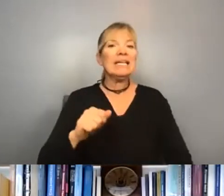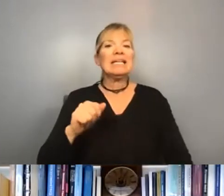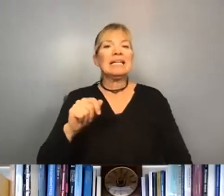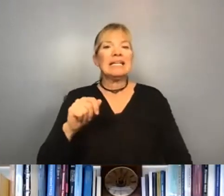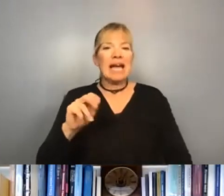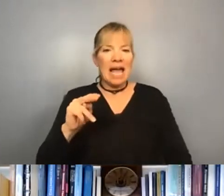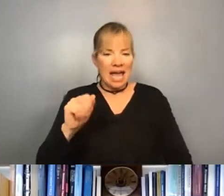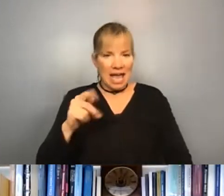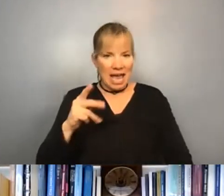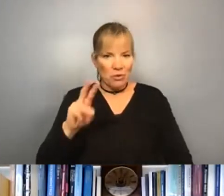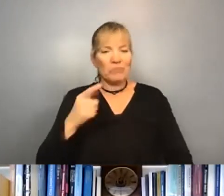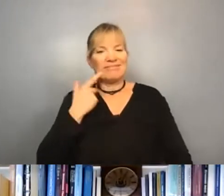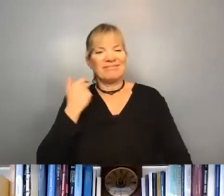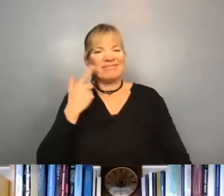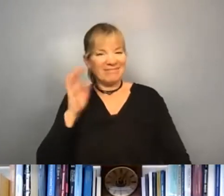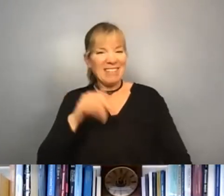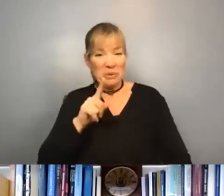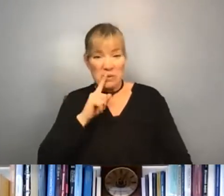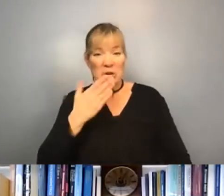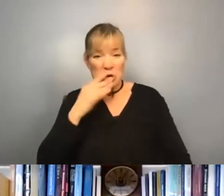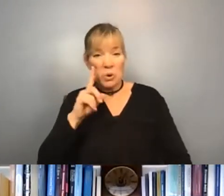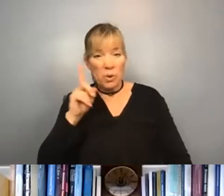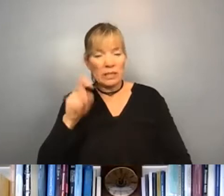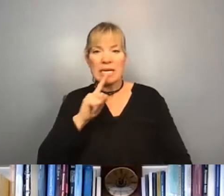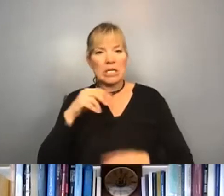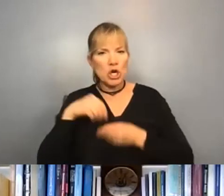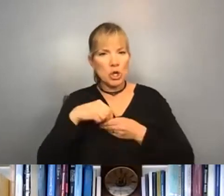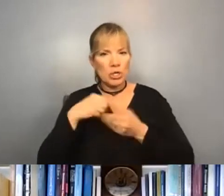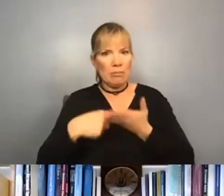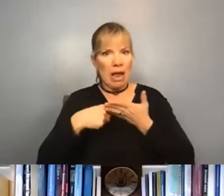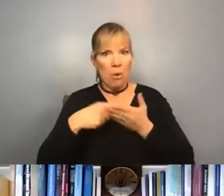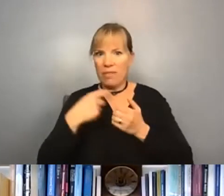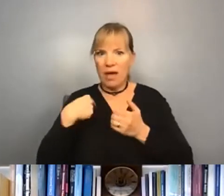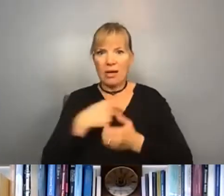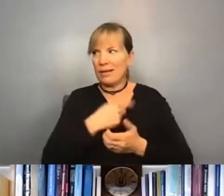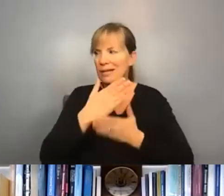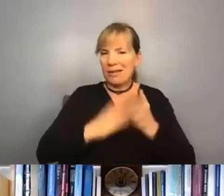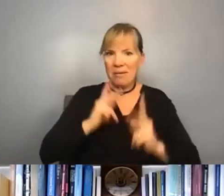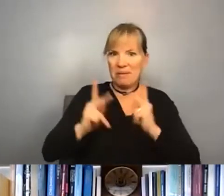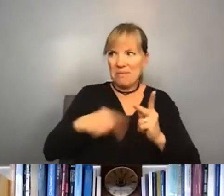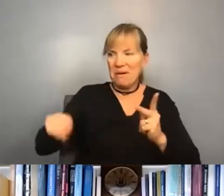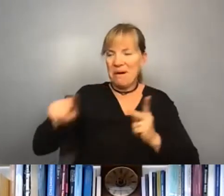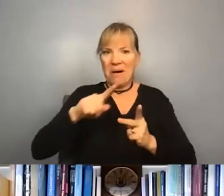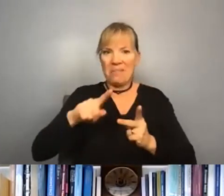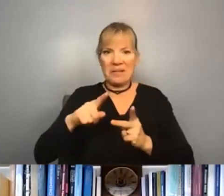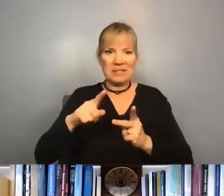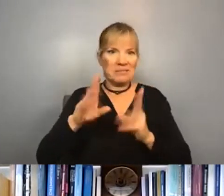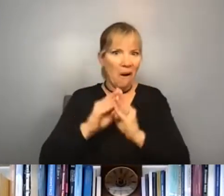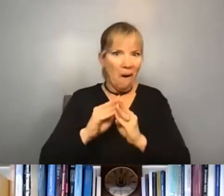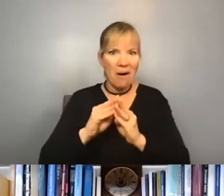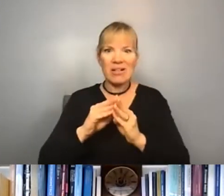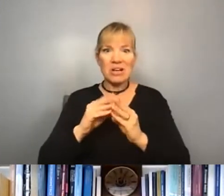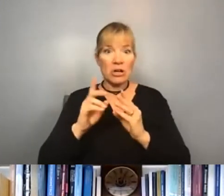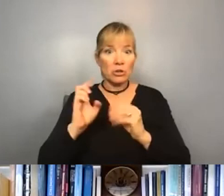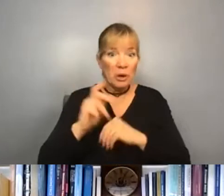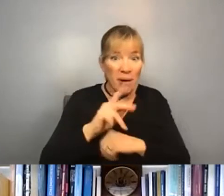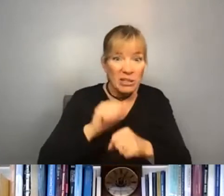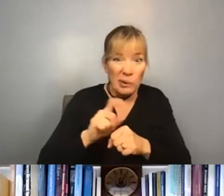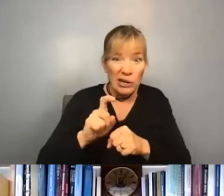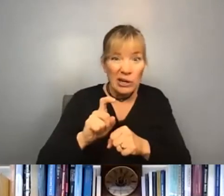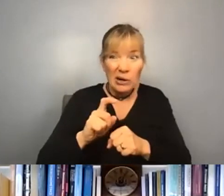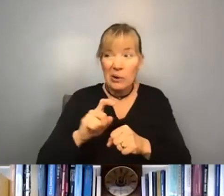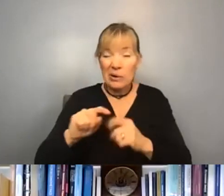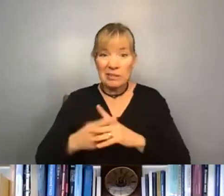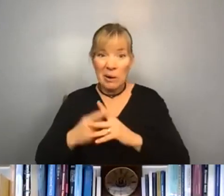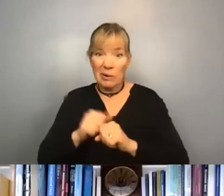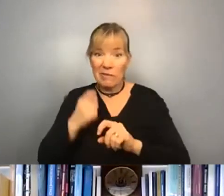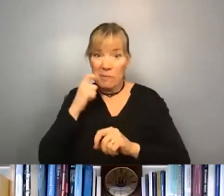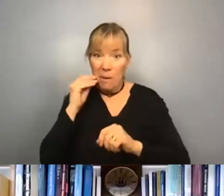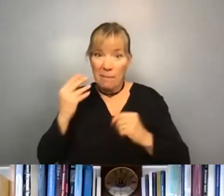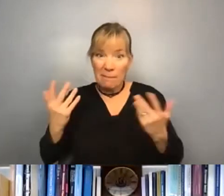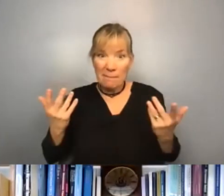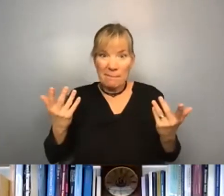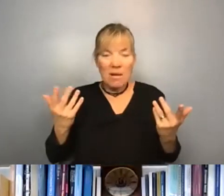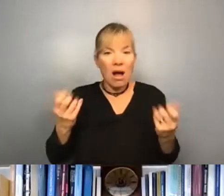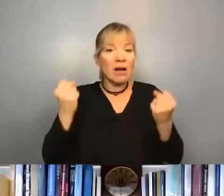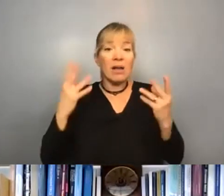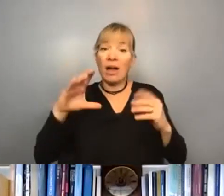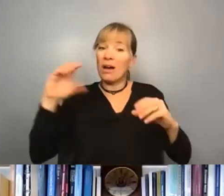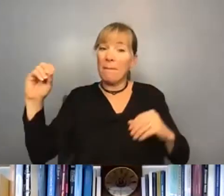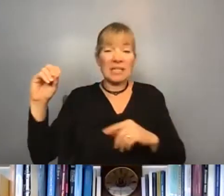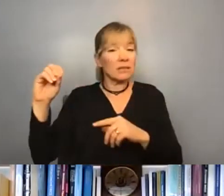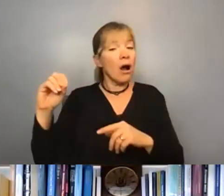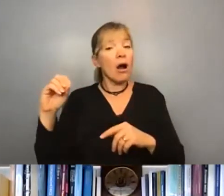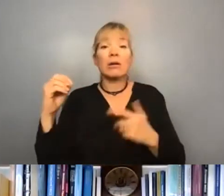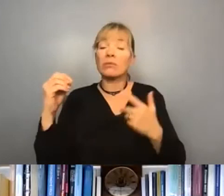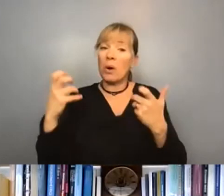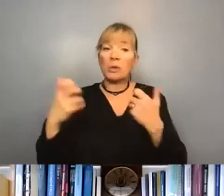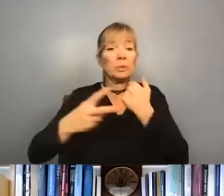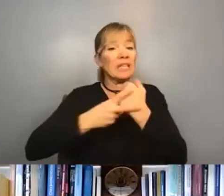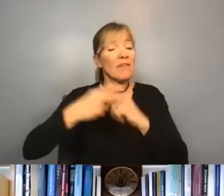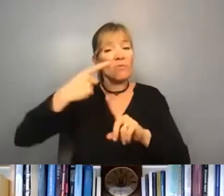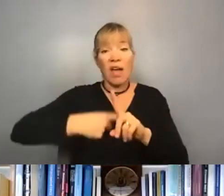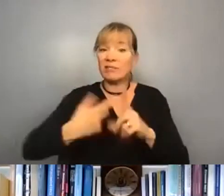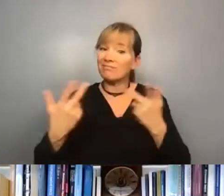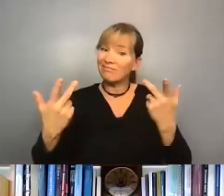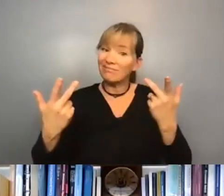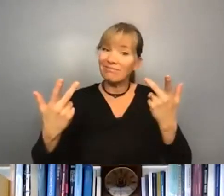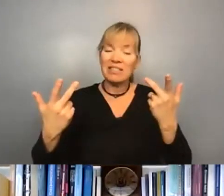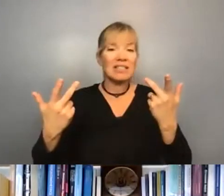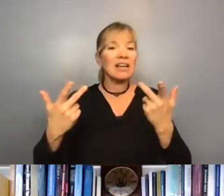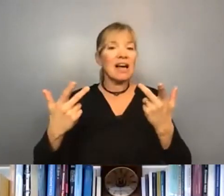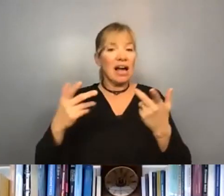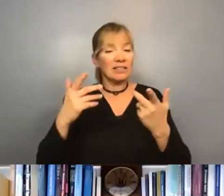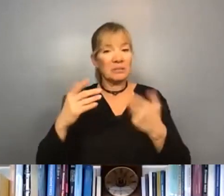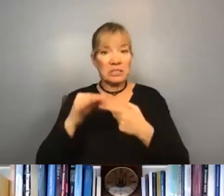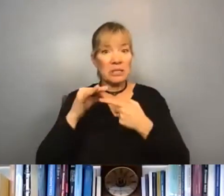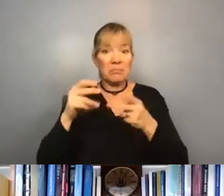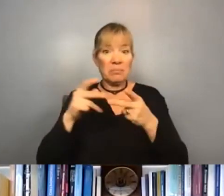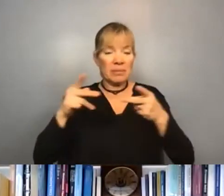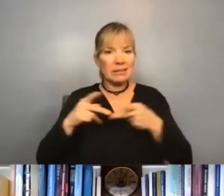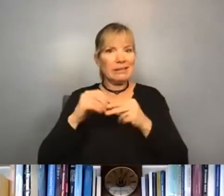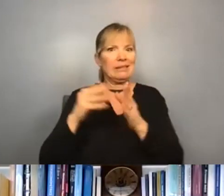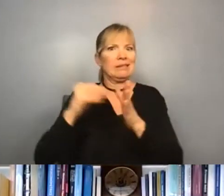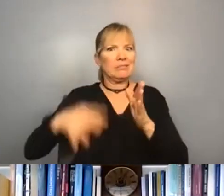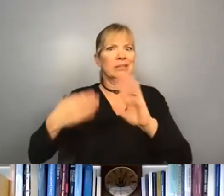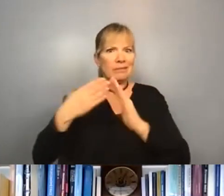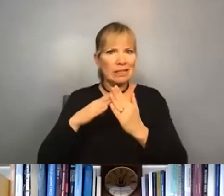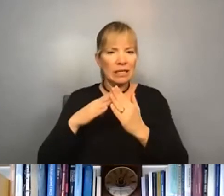(Chuckling) Yeah. That's a really good question. It's an internal debate amongst us. Some of the people on the call about do we go back to work or do we start working from home. A lot of companies are looking to save on rent, particularly places in expensive